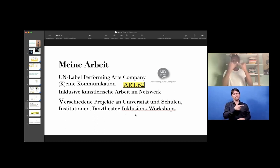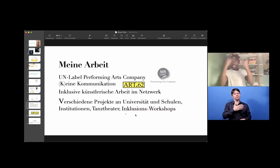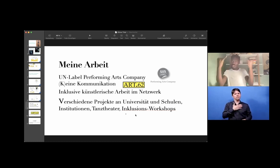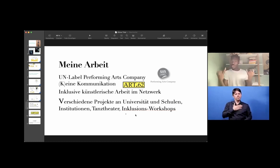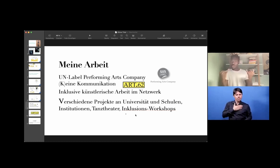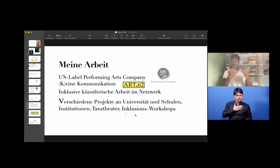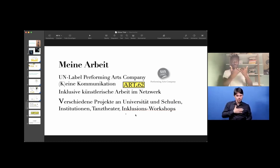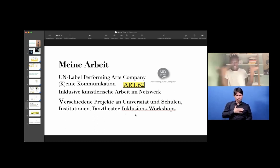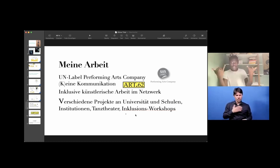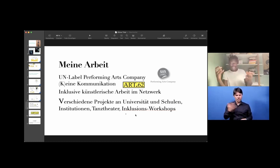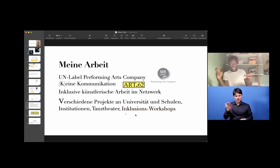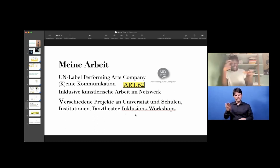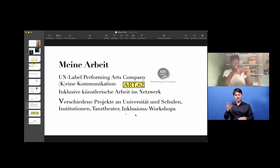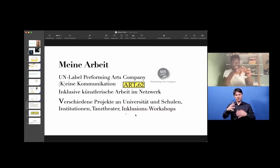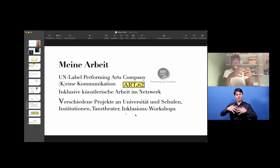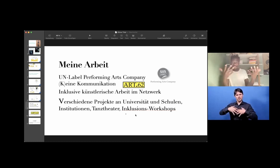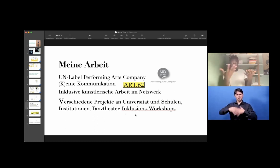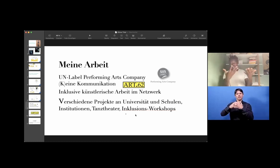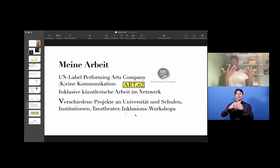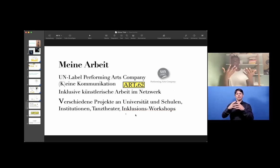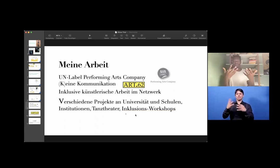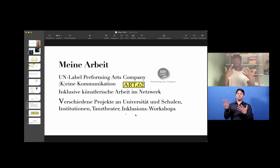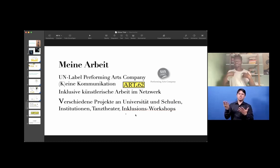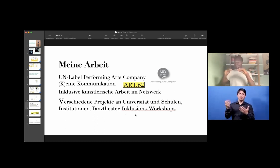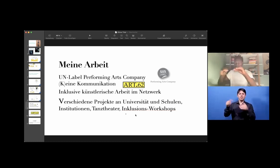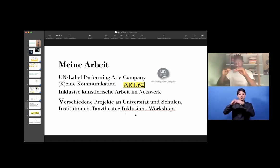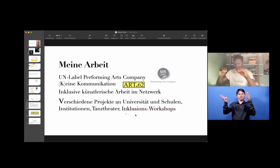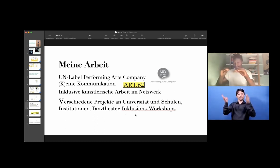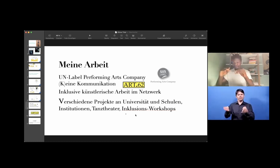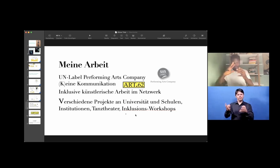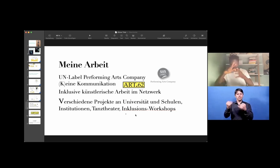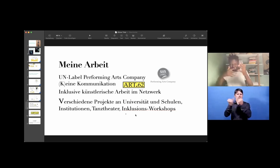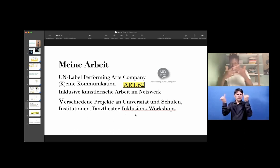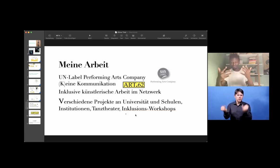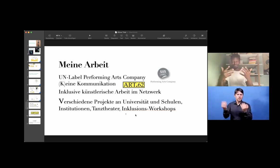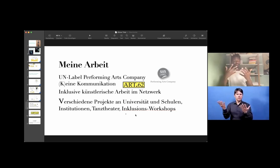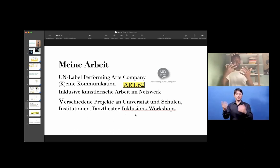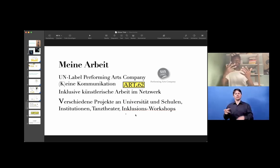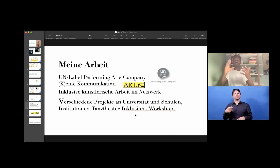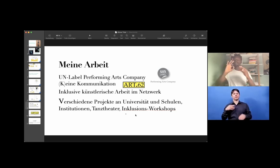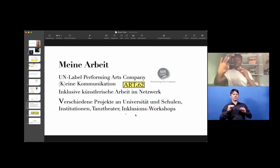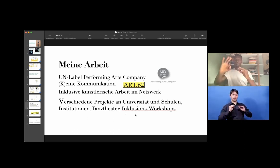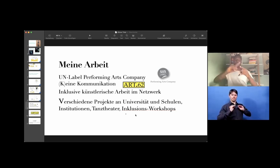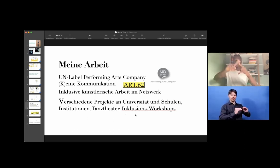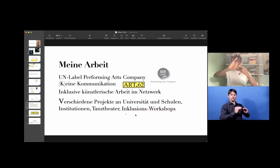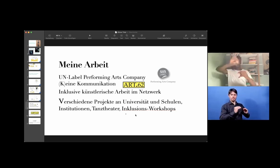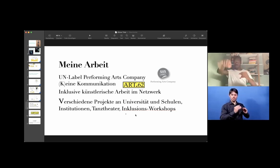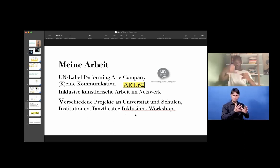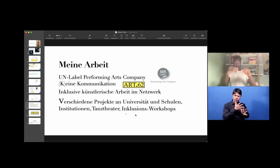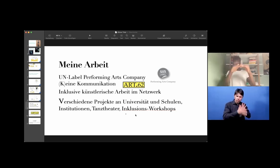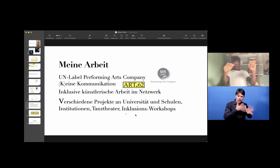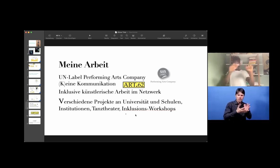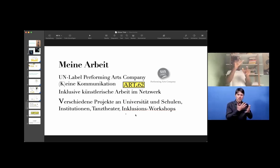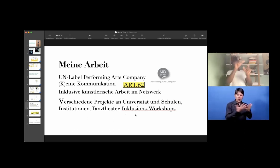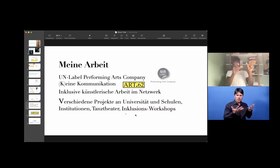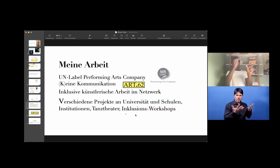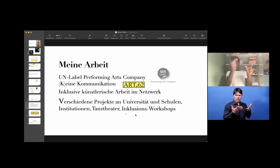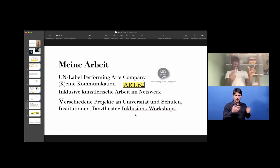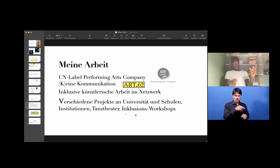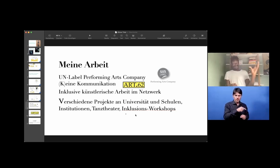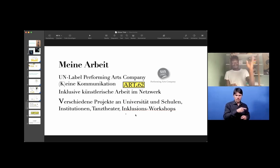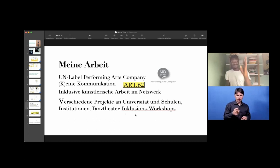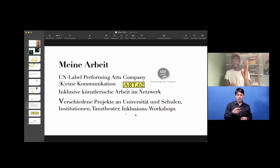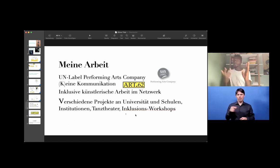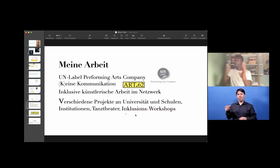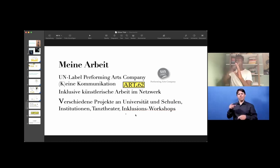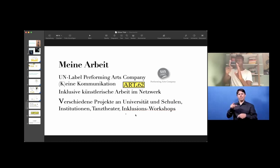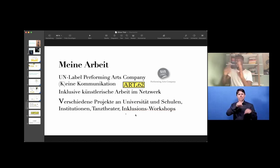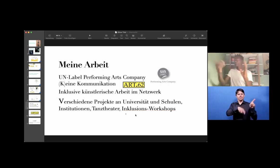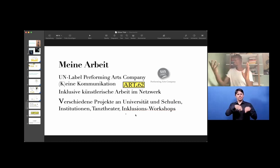Like whatever institution has been set up, I'm happy to go there and to teach about what I do.